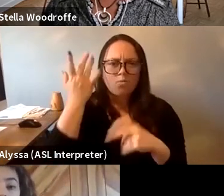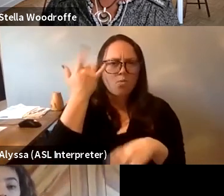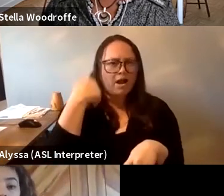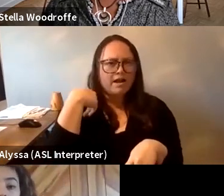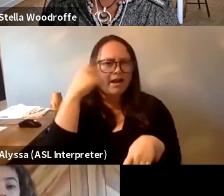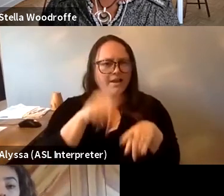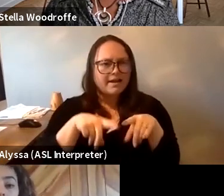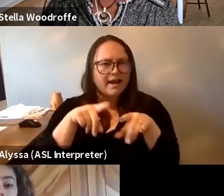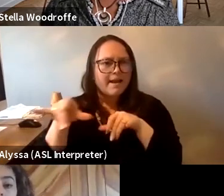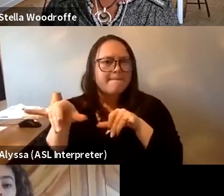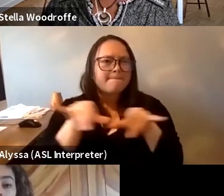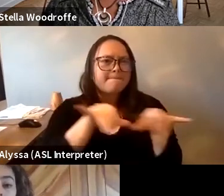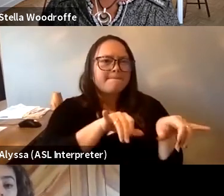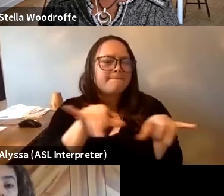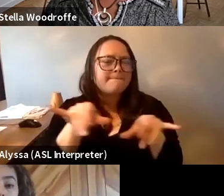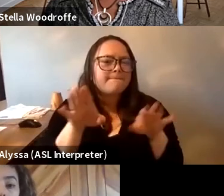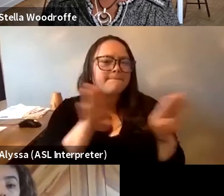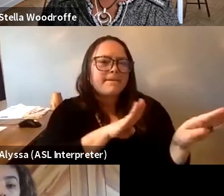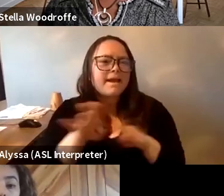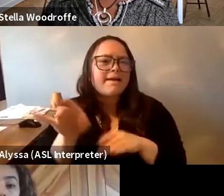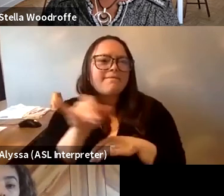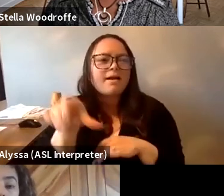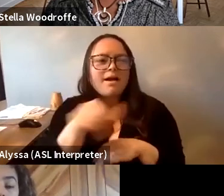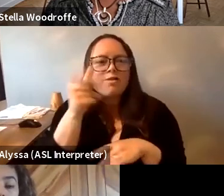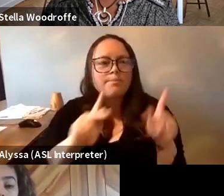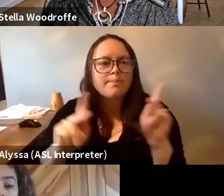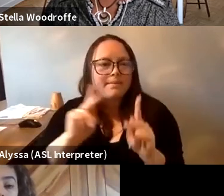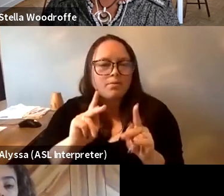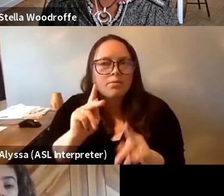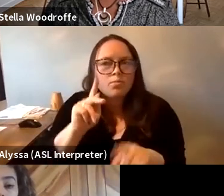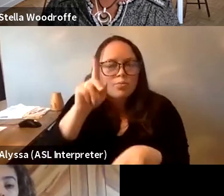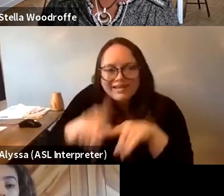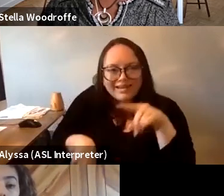who are like normal, but we can't, we can't because we